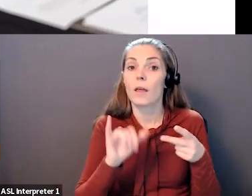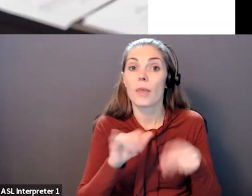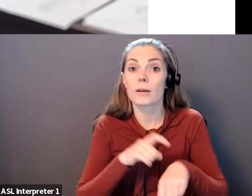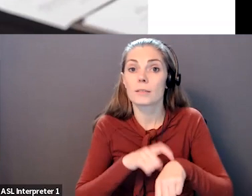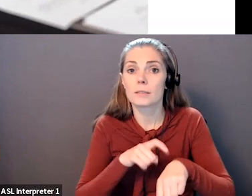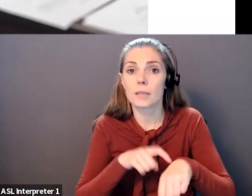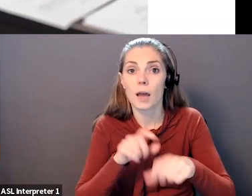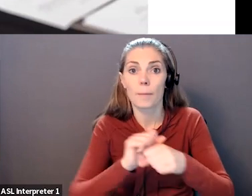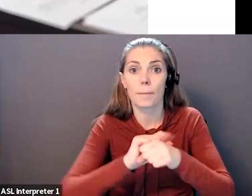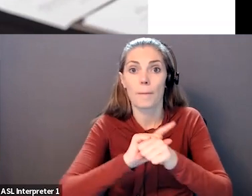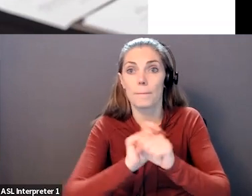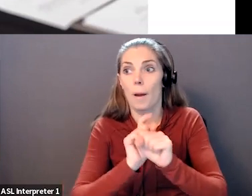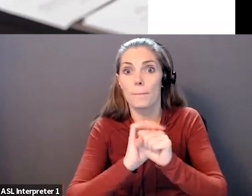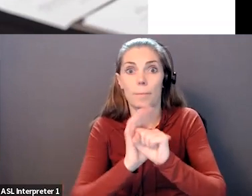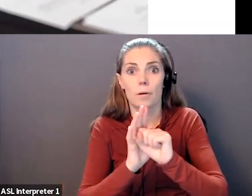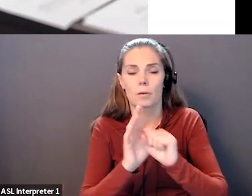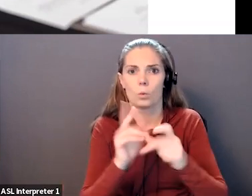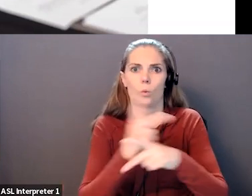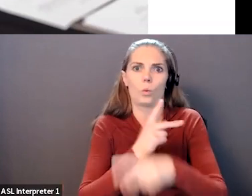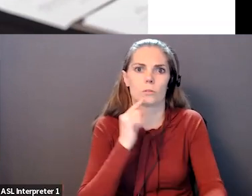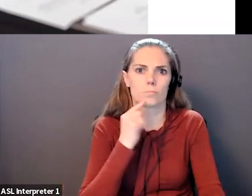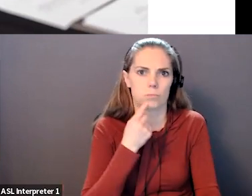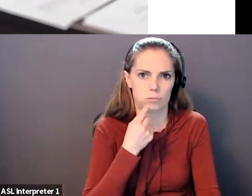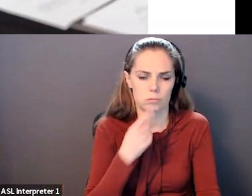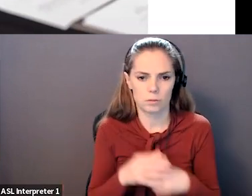and so while we do have claims in pay where people are currently